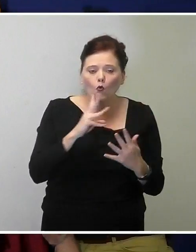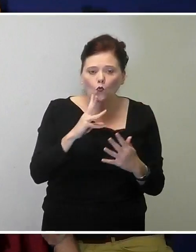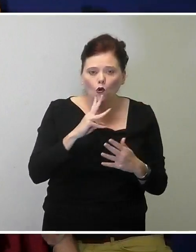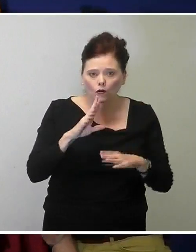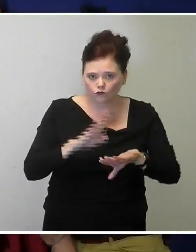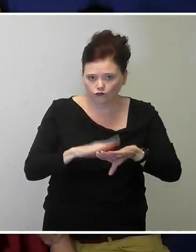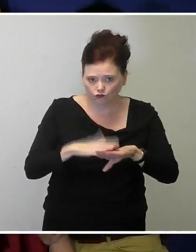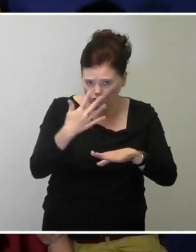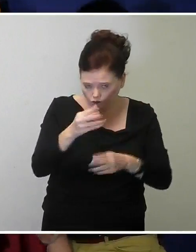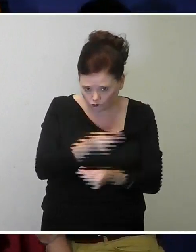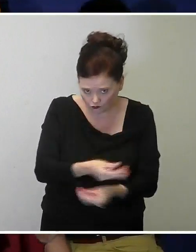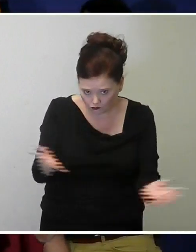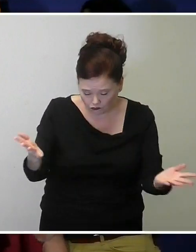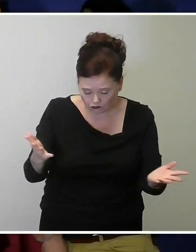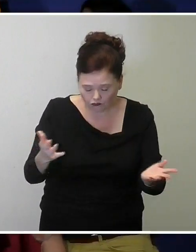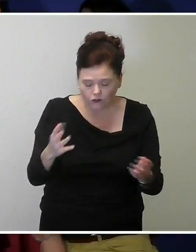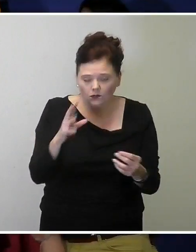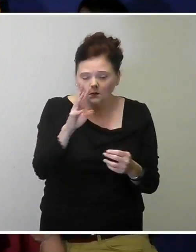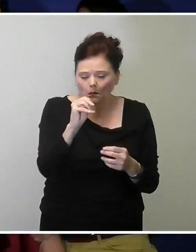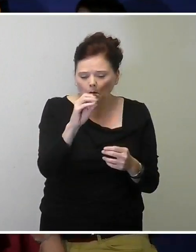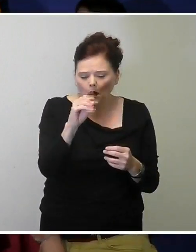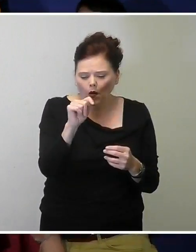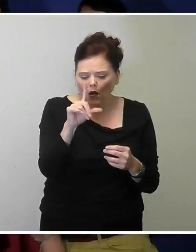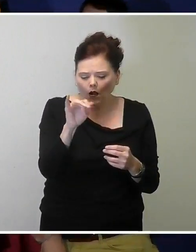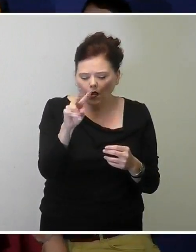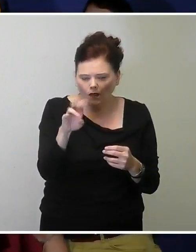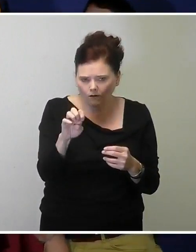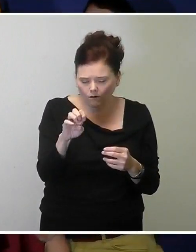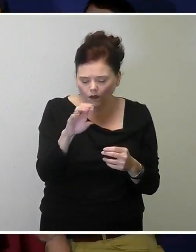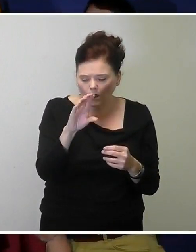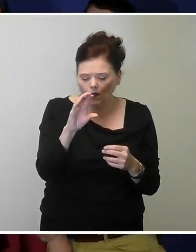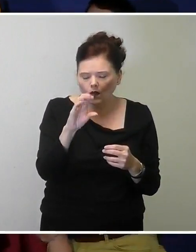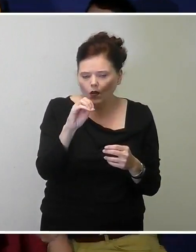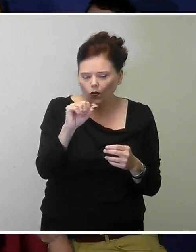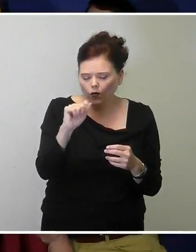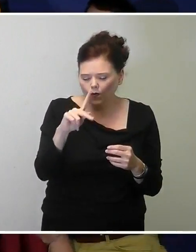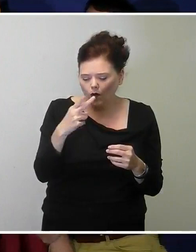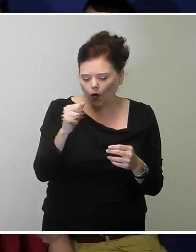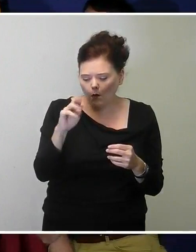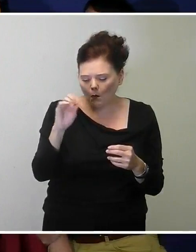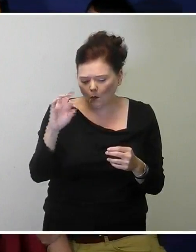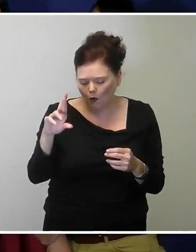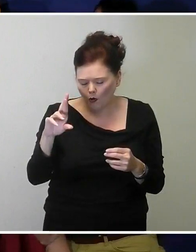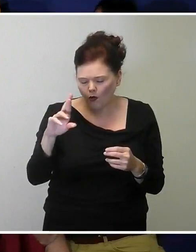COUNTY WELCOME CENTER IN PIKE COUNTY AND MOBILE HOME PARK IN HANCOCK COUNTY.